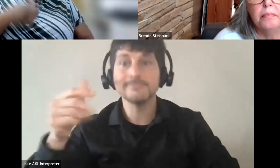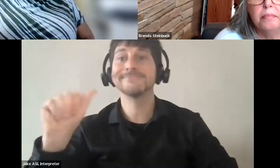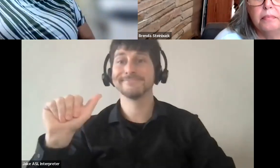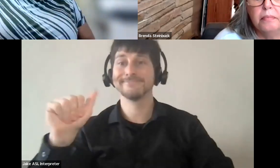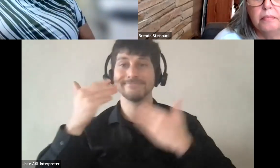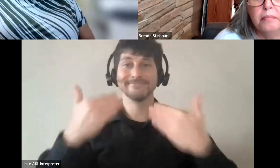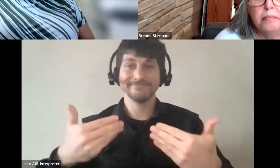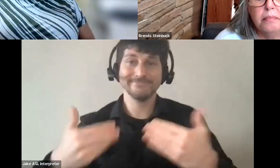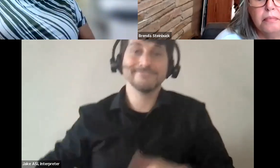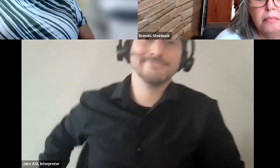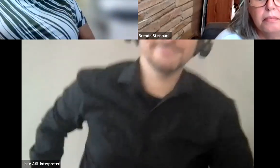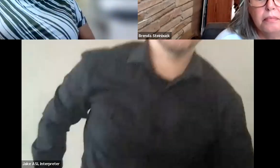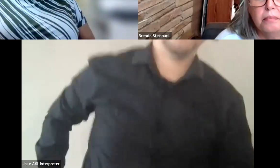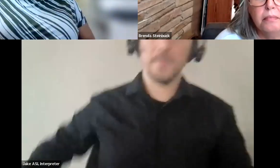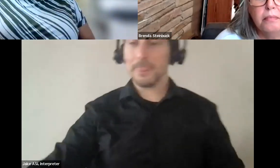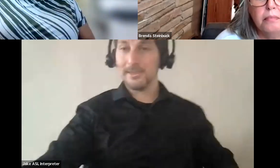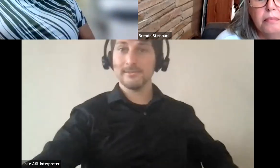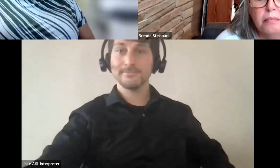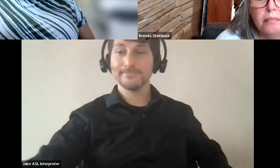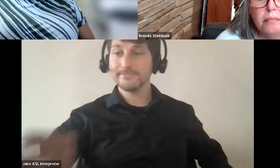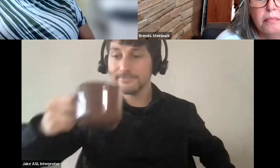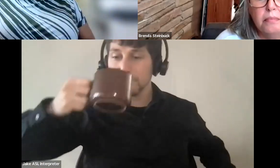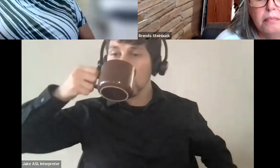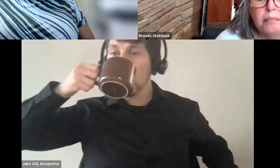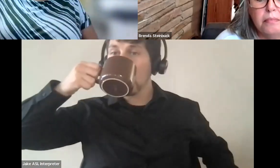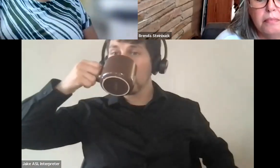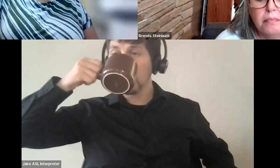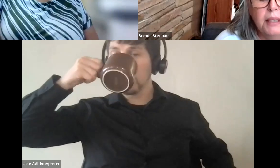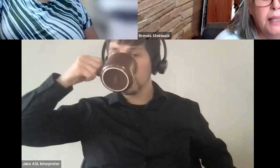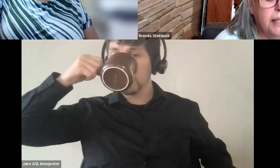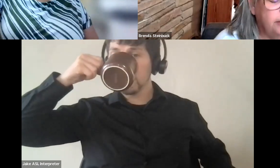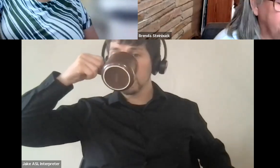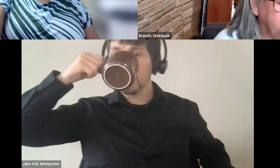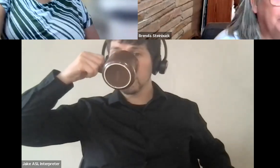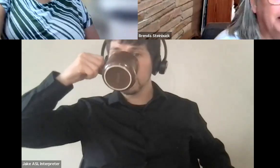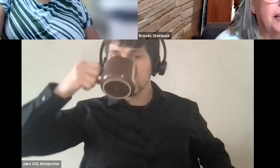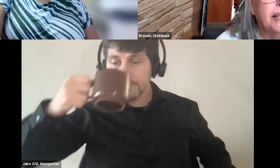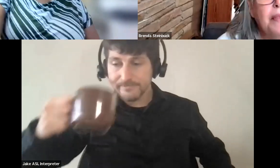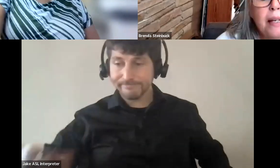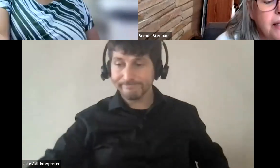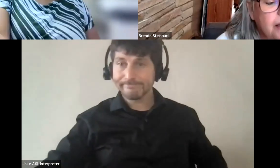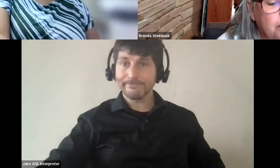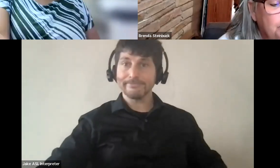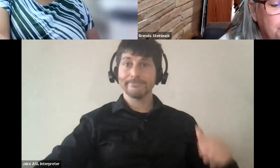So I'll go ahead and share your slides, as well.